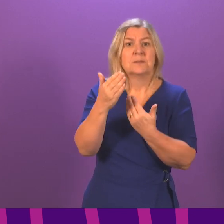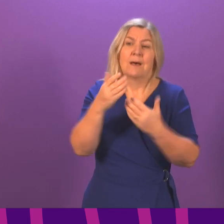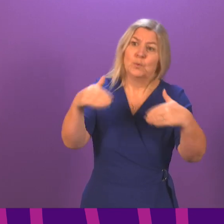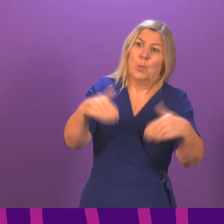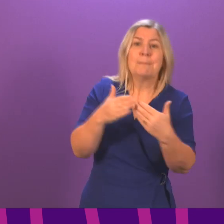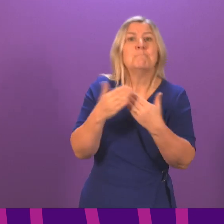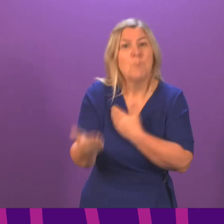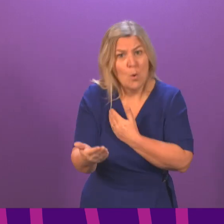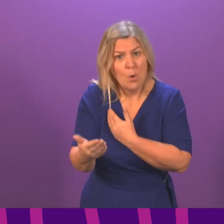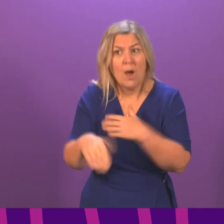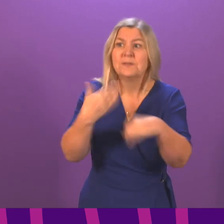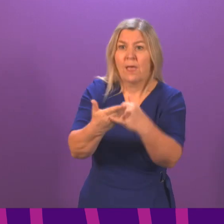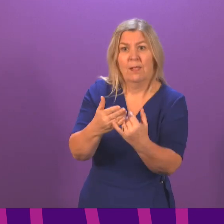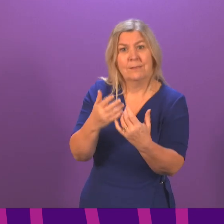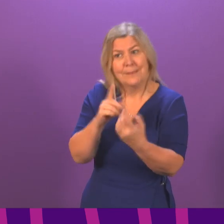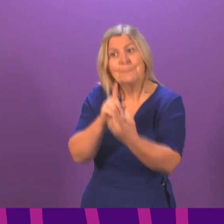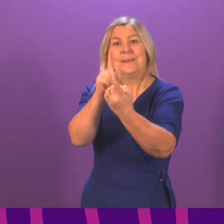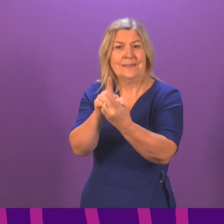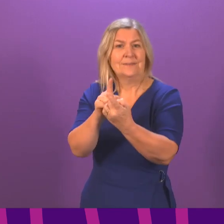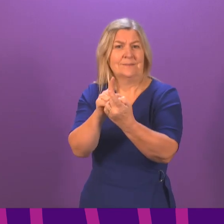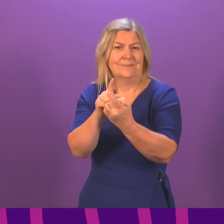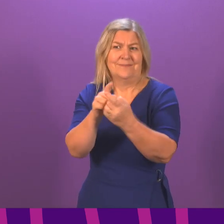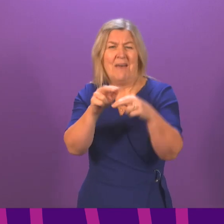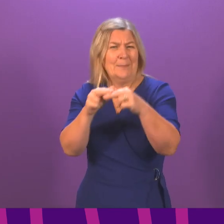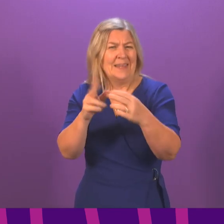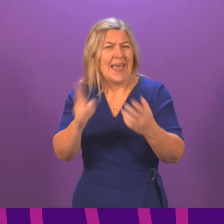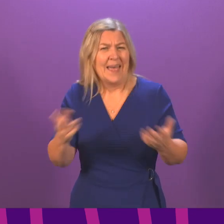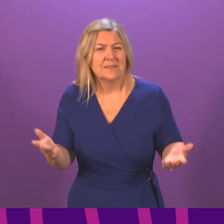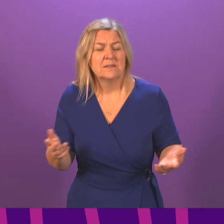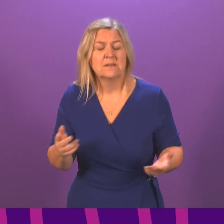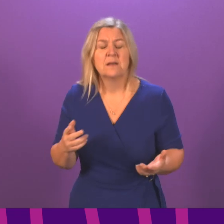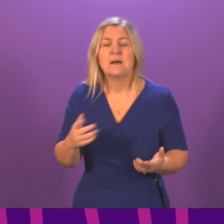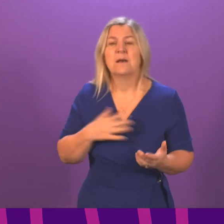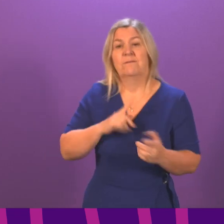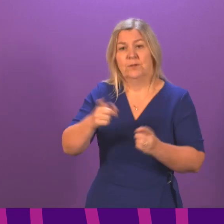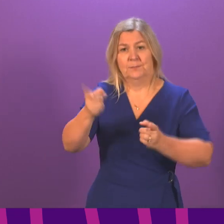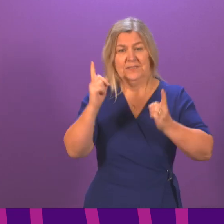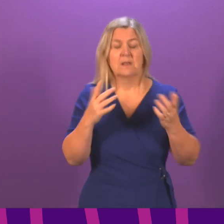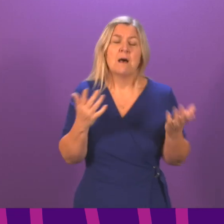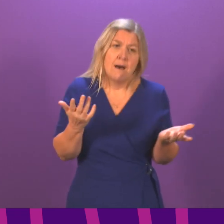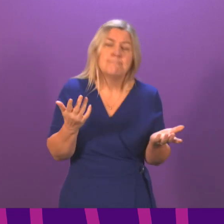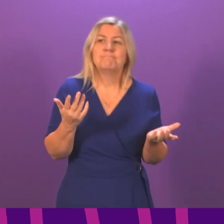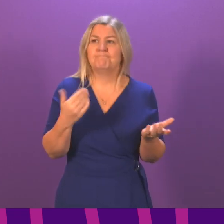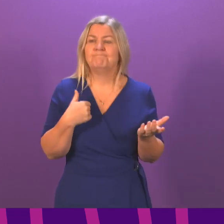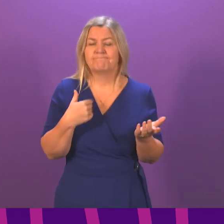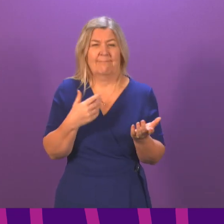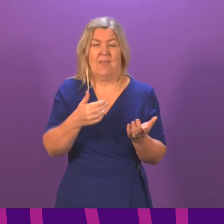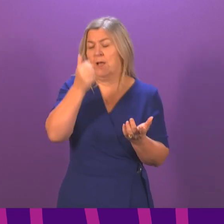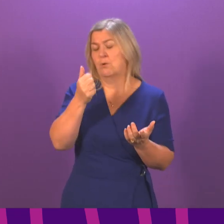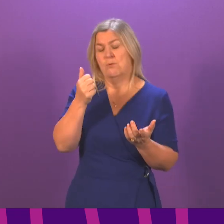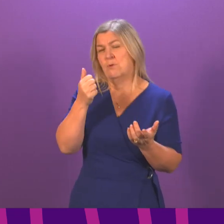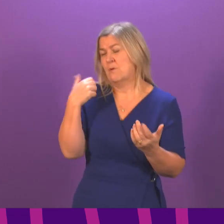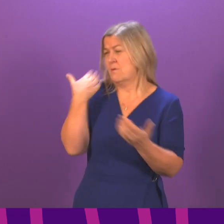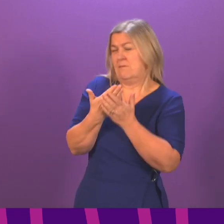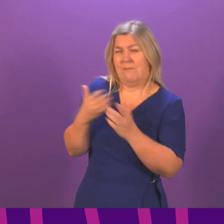The First Minister (Nicola Sturgeon): Everybody has had a torrid eight months and